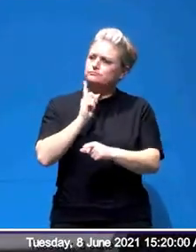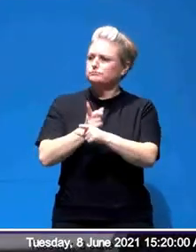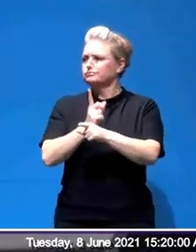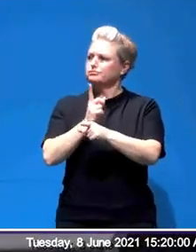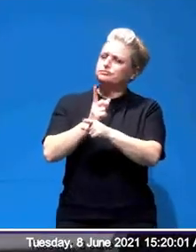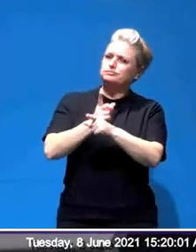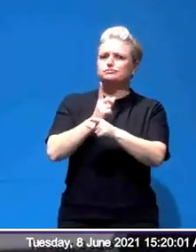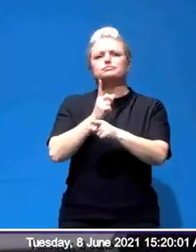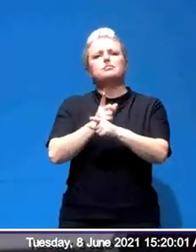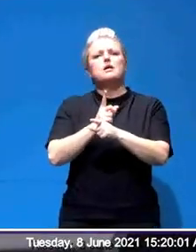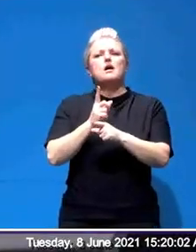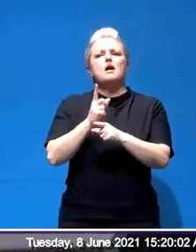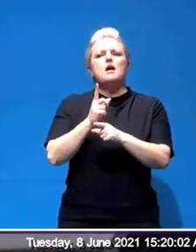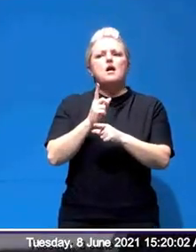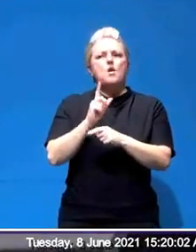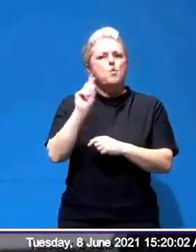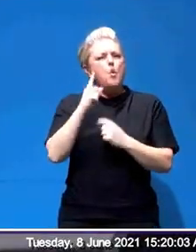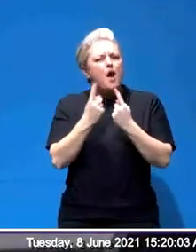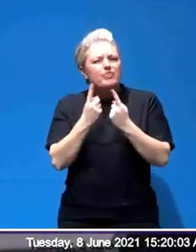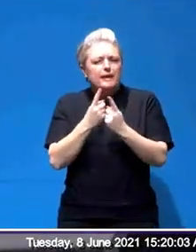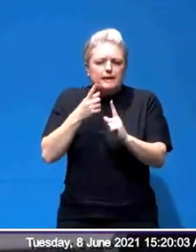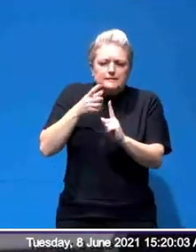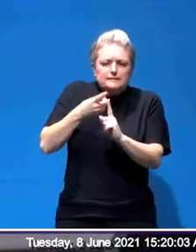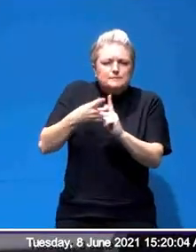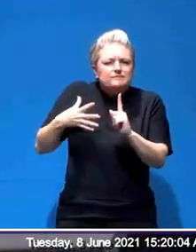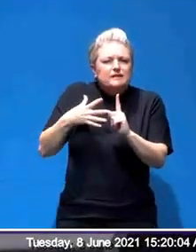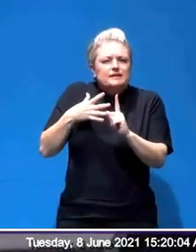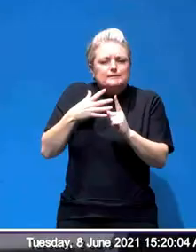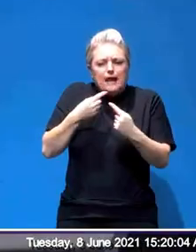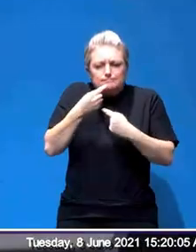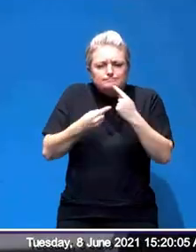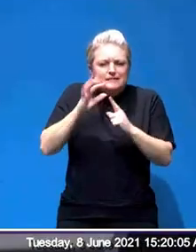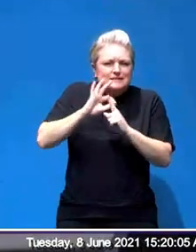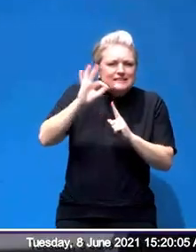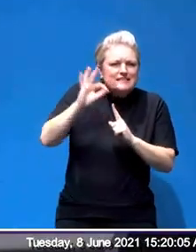you forming a view that there was possibly something wrong that needed correction?